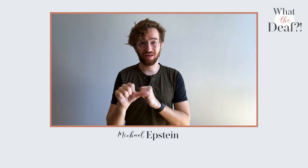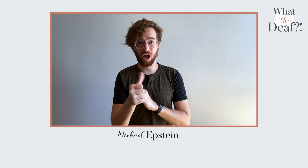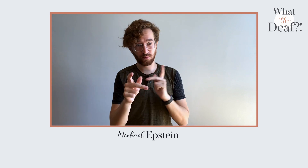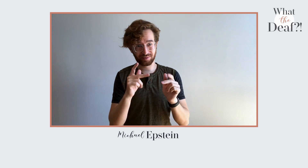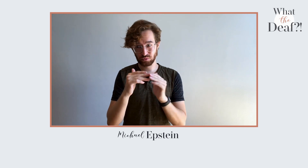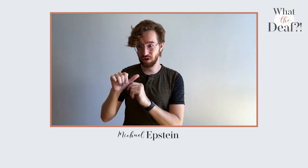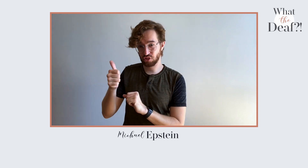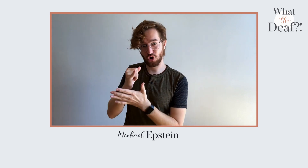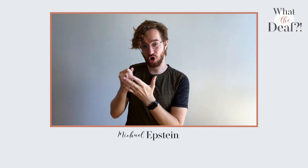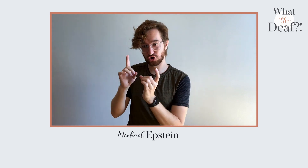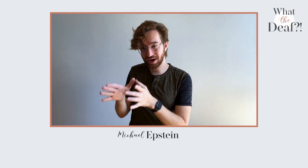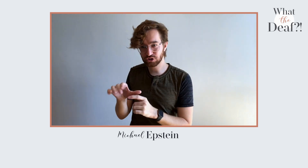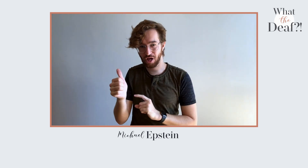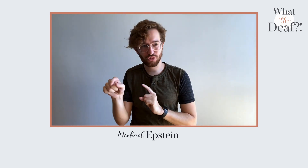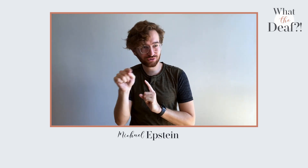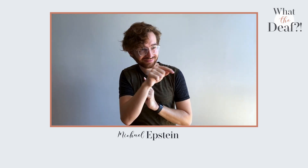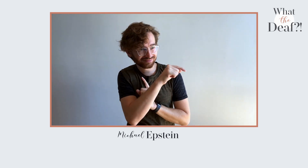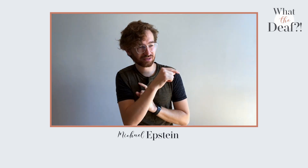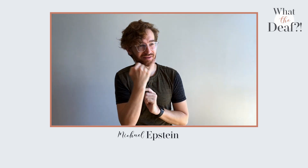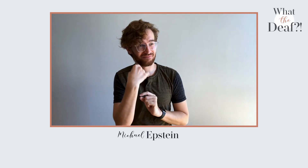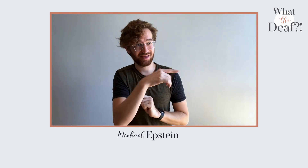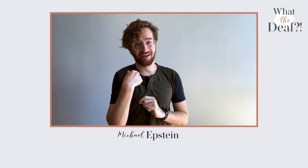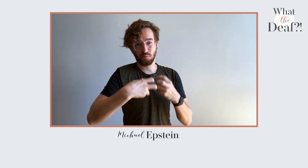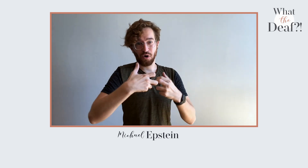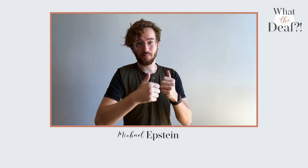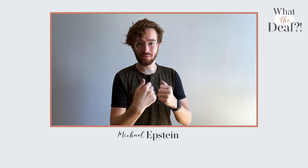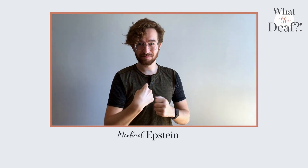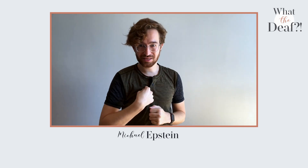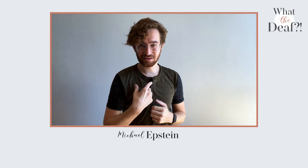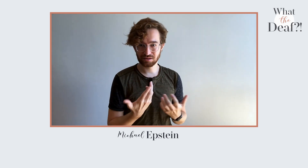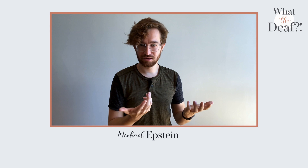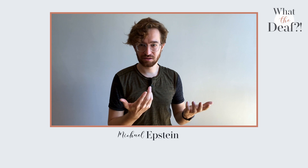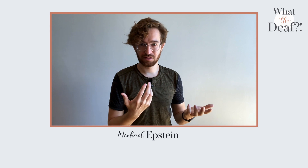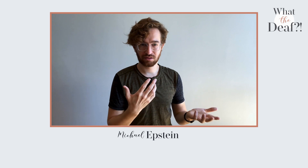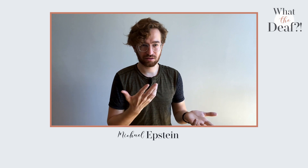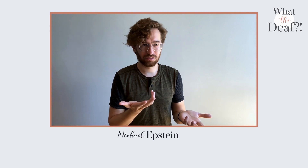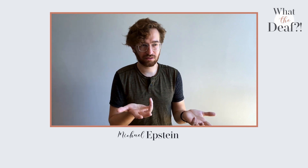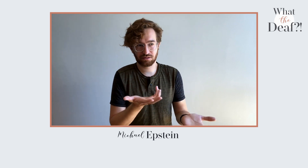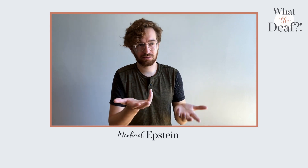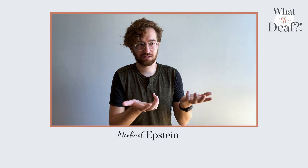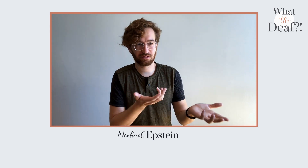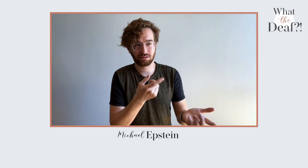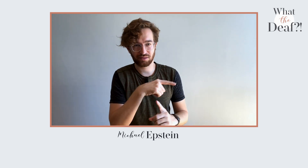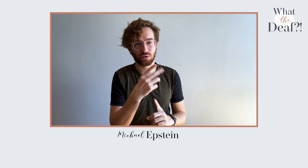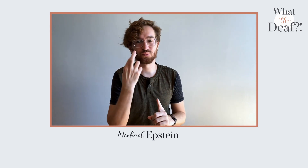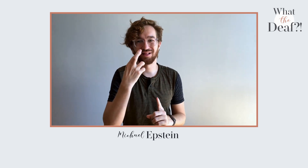to be supported to work with other people. And if there's a problem that arises for whatever reason,